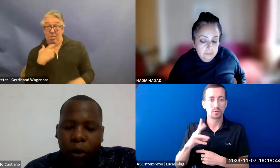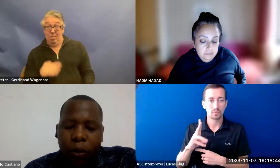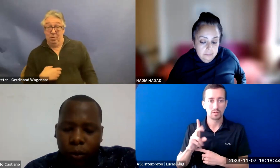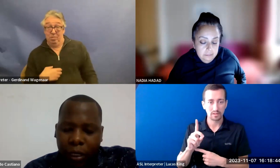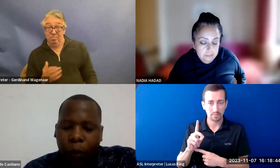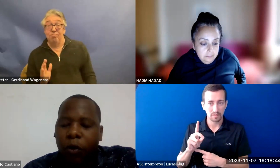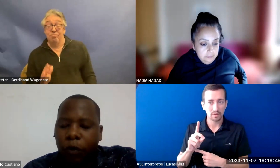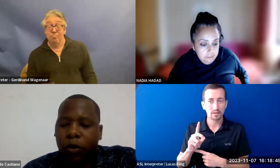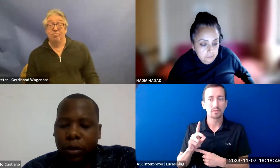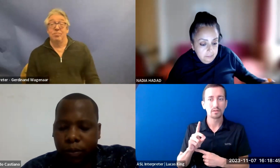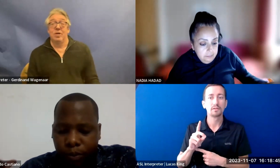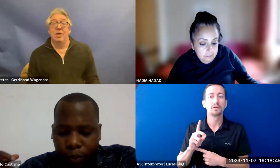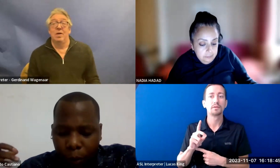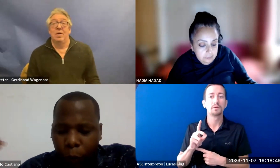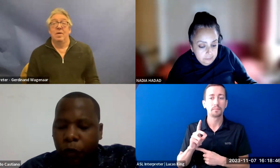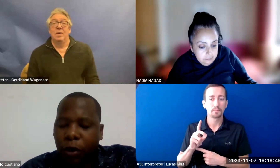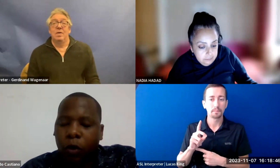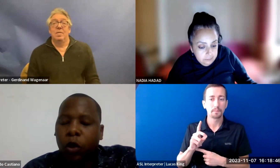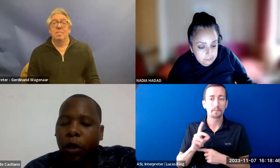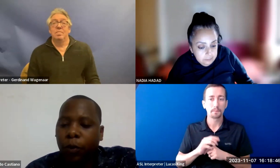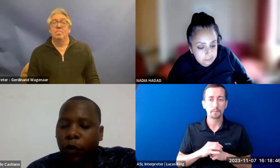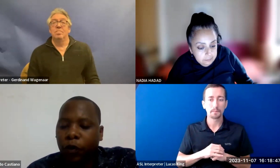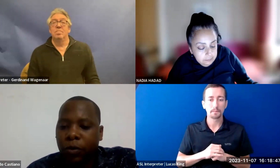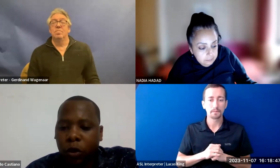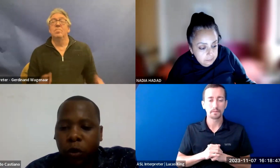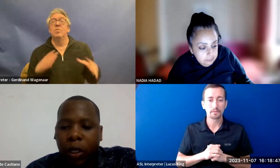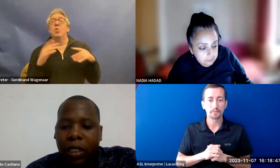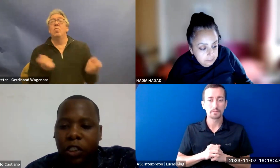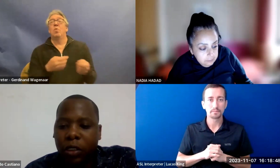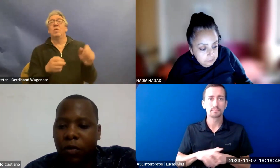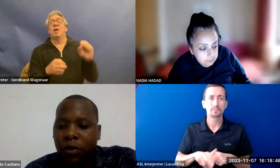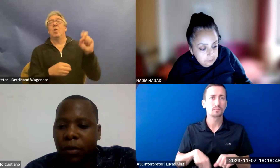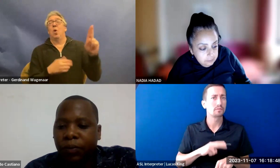There were, of course, ongoing programs and initiatives,